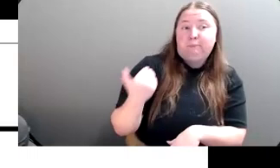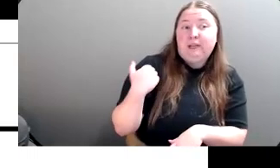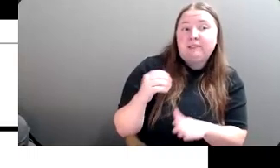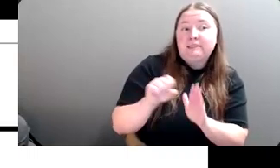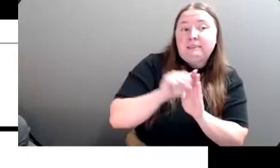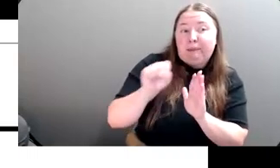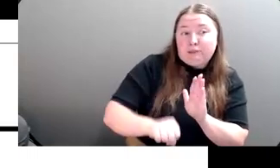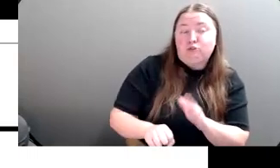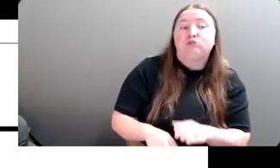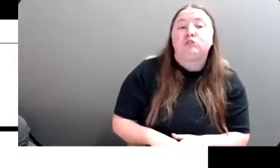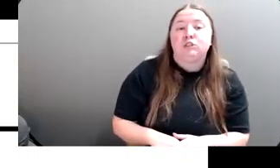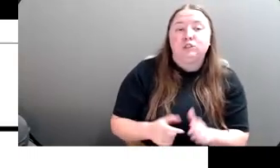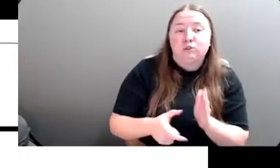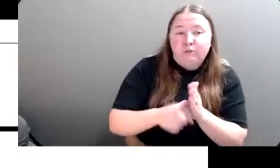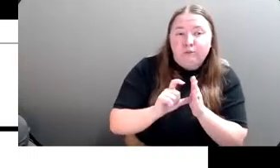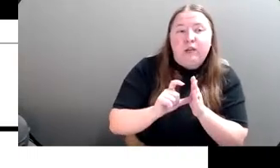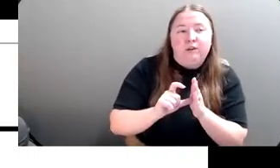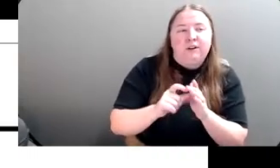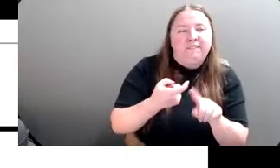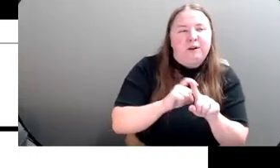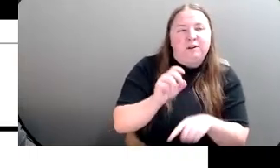So they reviewed courses from fall 2026.